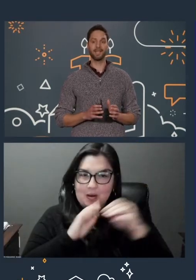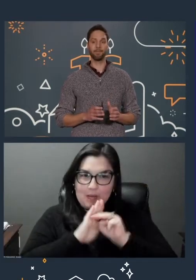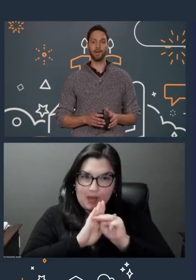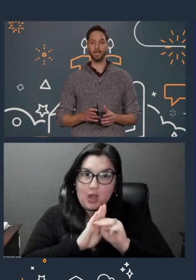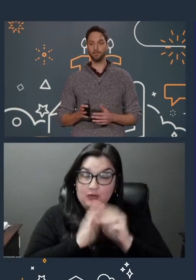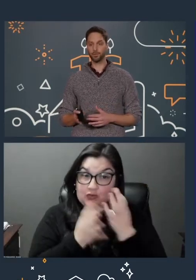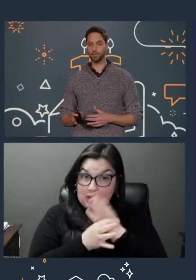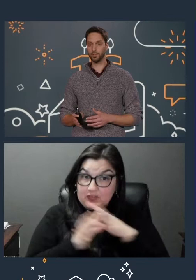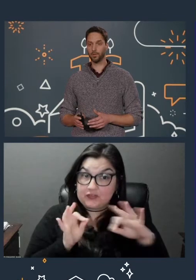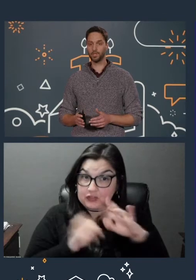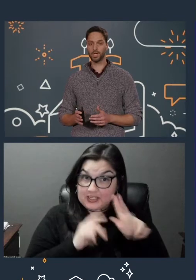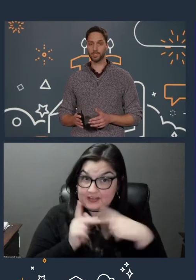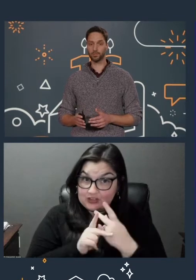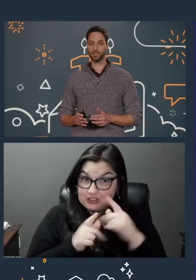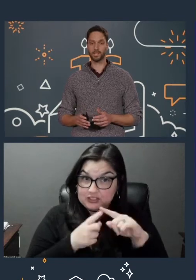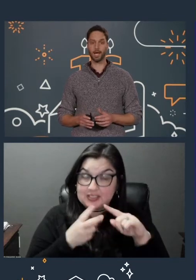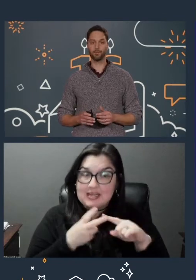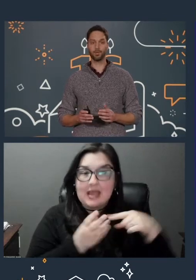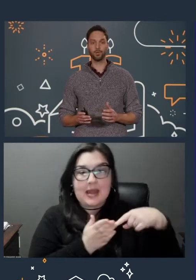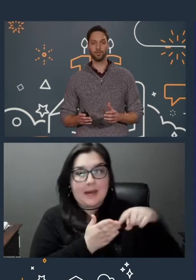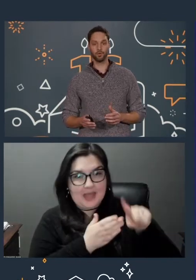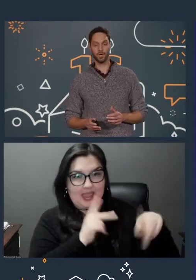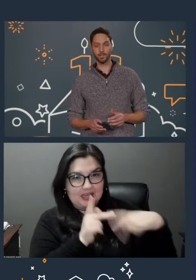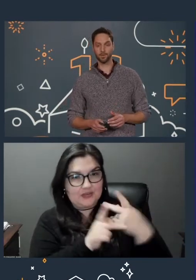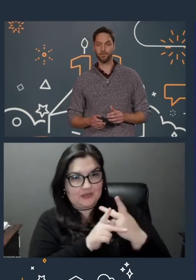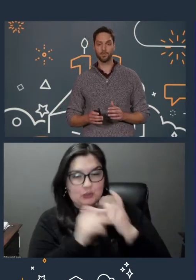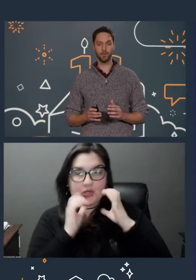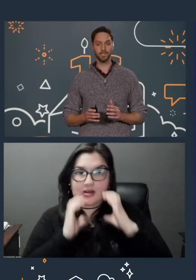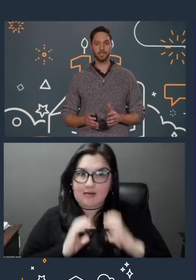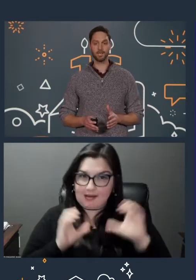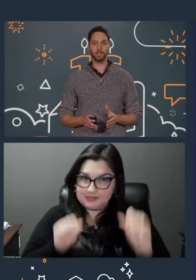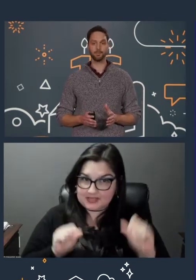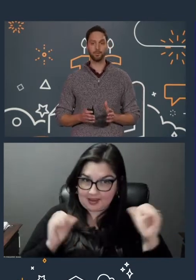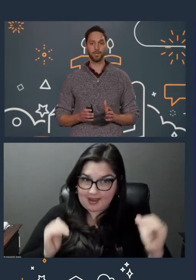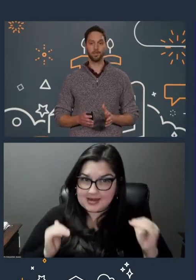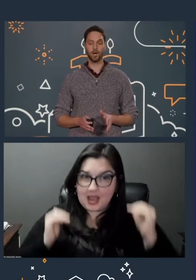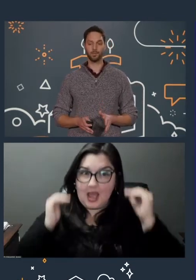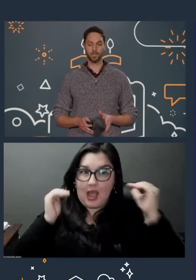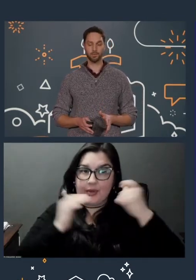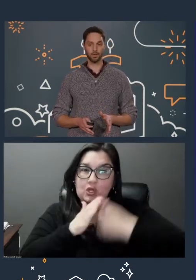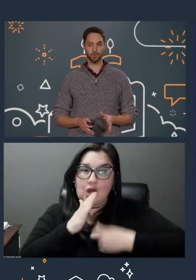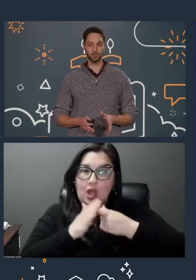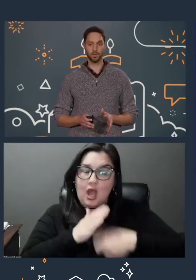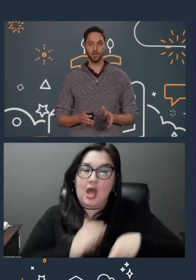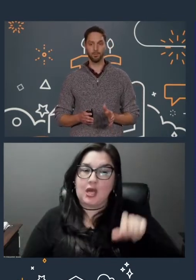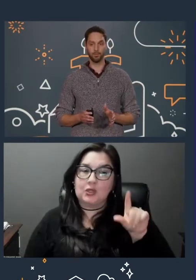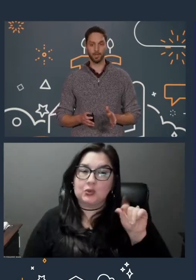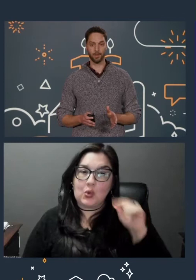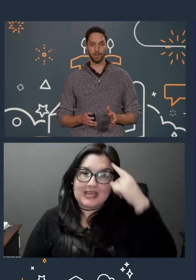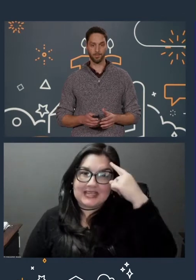and a paid version which customers can upgrade to for a cost of 20 cents per million object monitored per month.